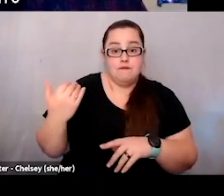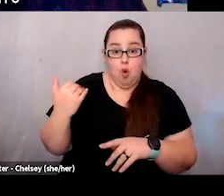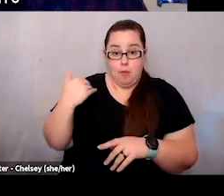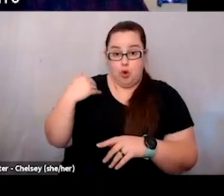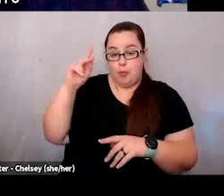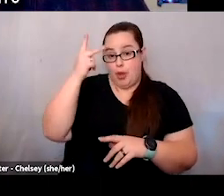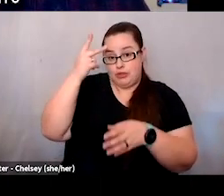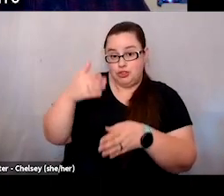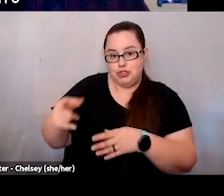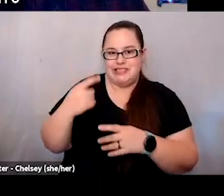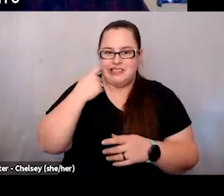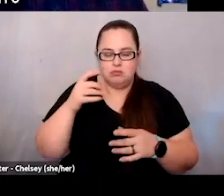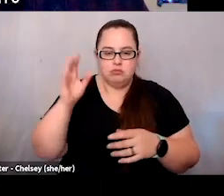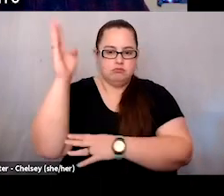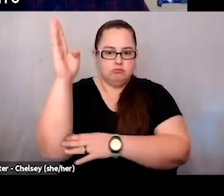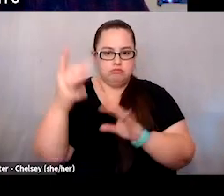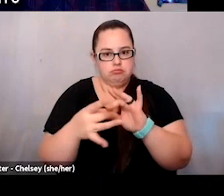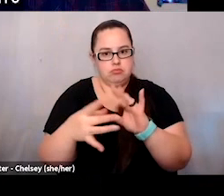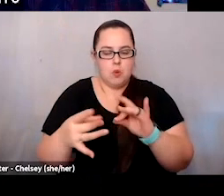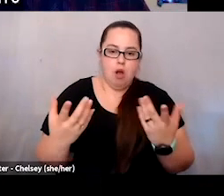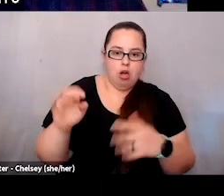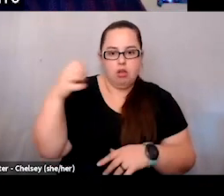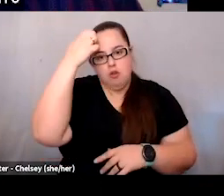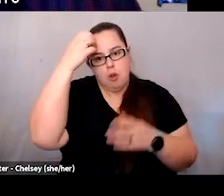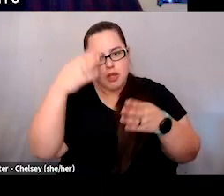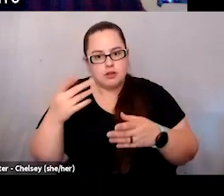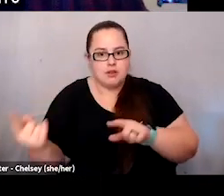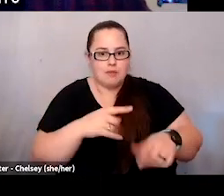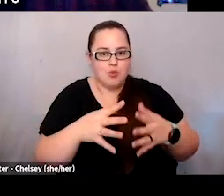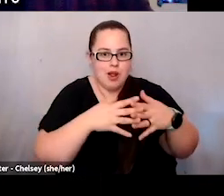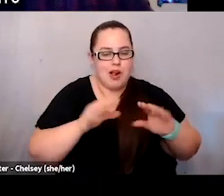I don't know what they would, analyst or whatever. Anyway, he is a former politician.